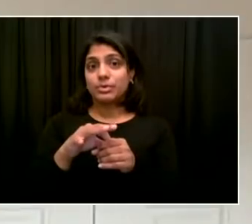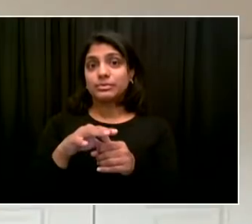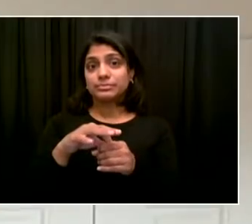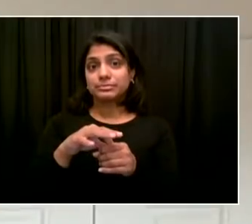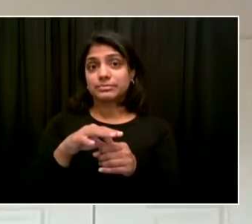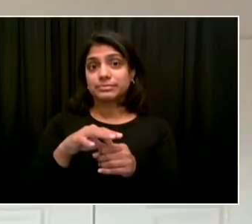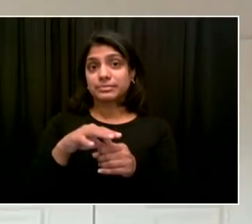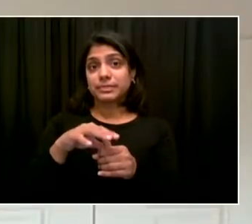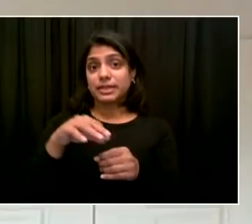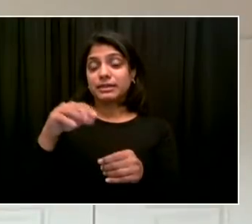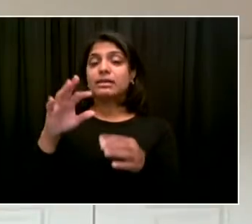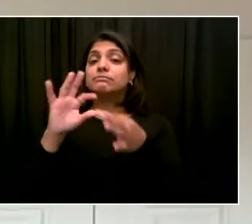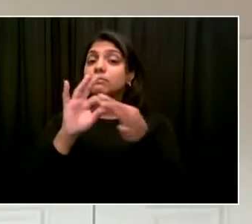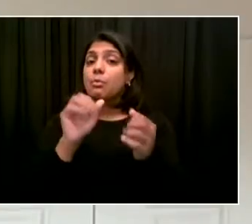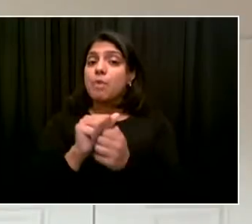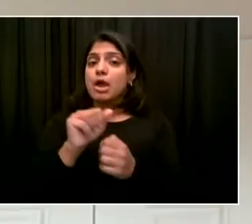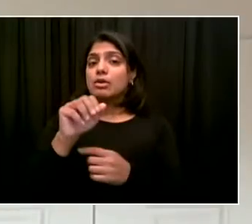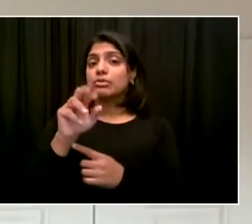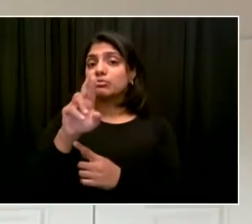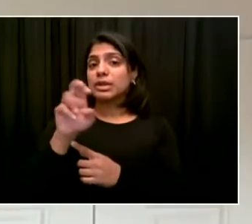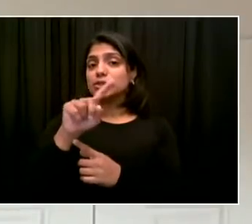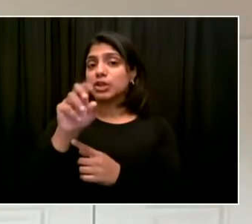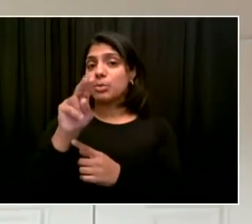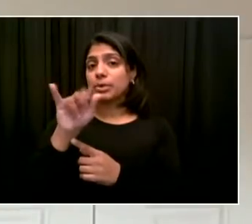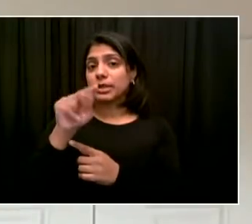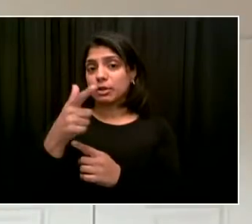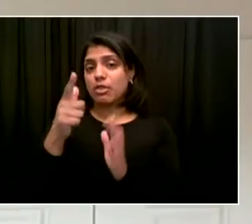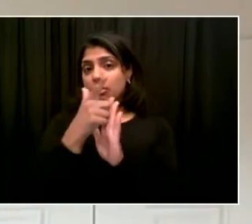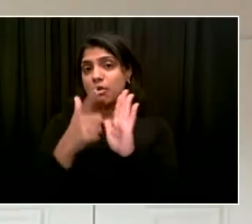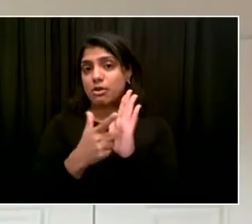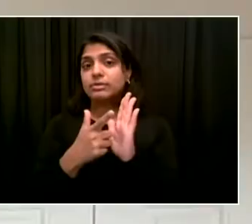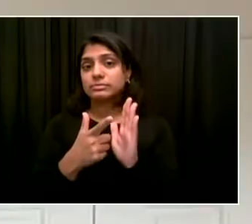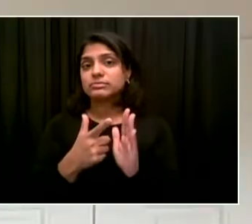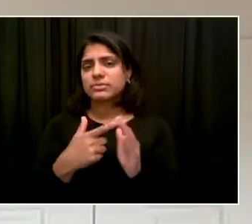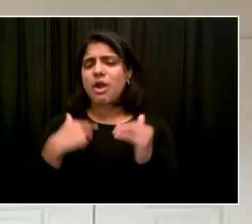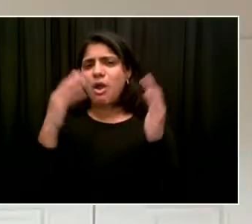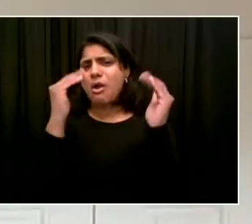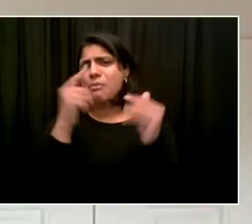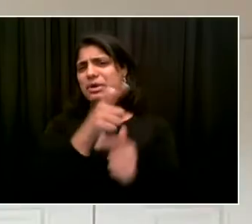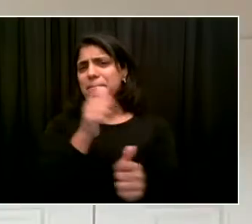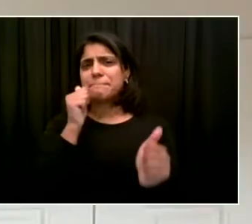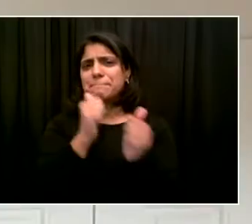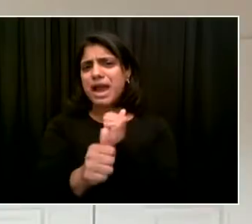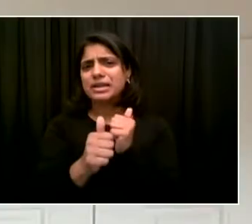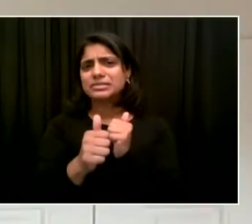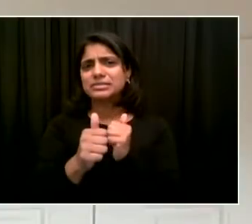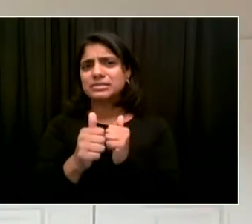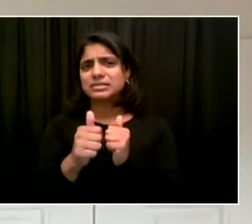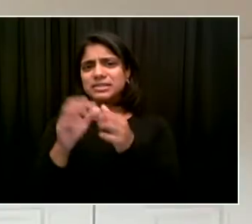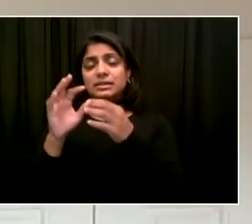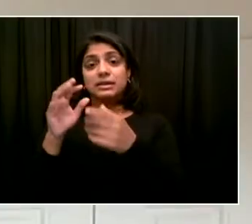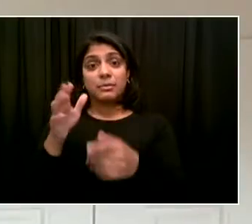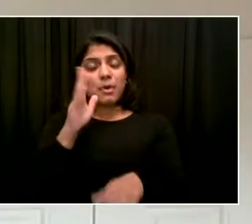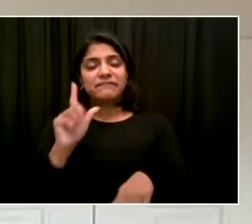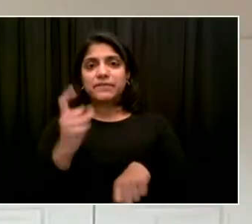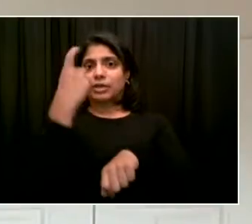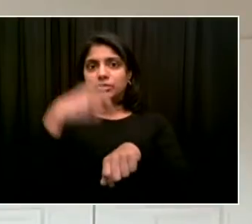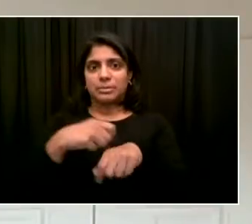TODAY COUNCIL WILL VOTE ON THE HISTORIC SOHO / NOHO REZONING WHICH WILL MARK A CRITICAL CHANGE FOCUSING NEIGHBORHOOD REZONING IN